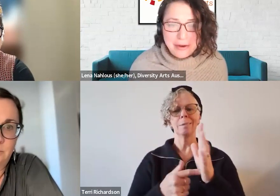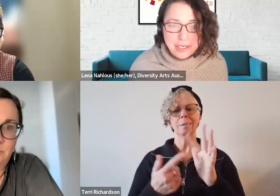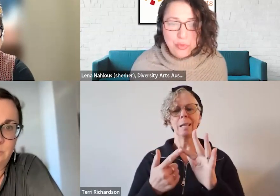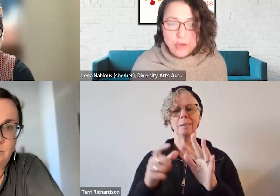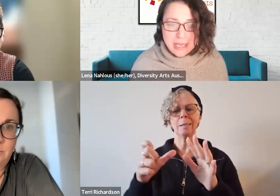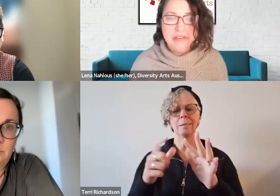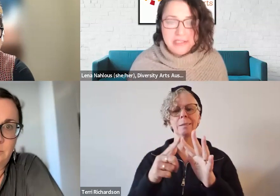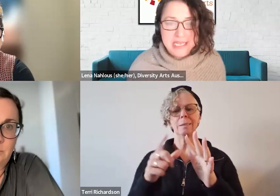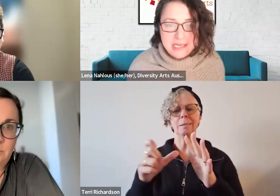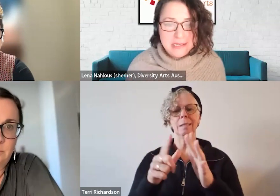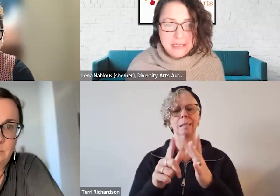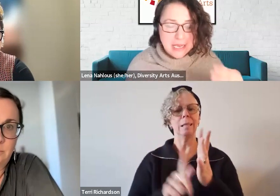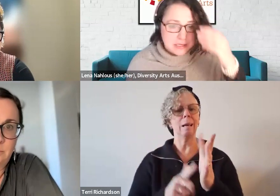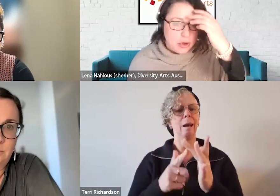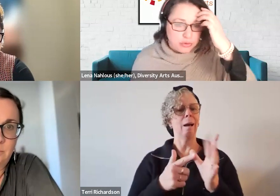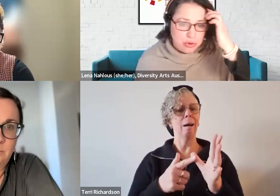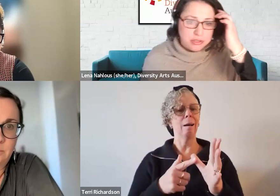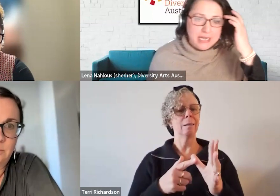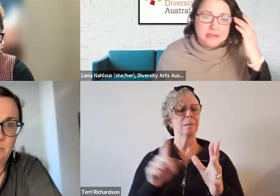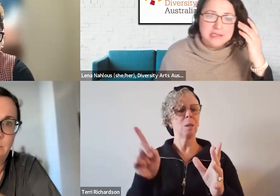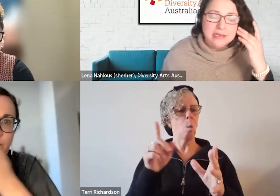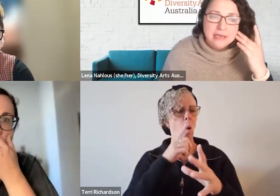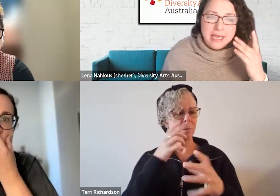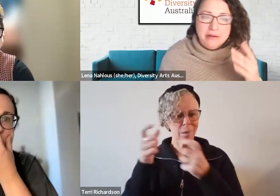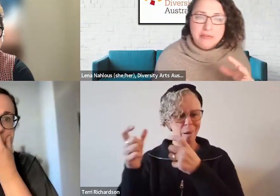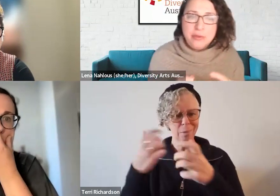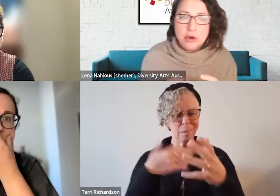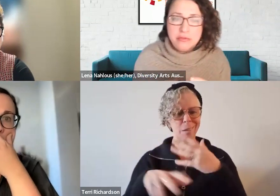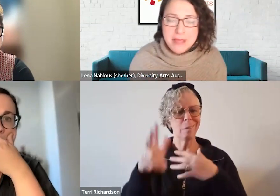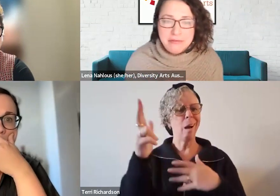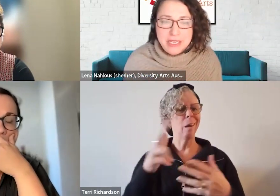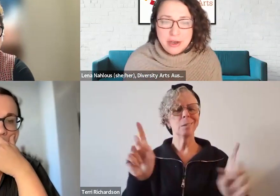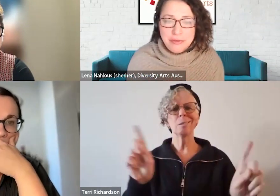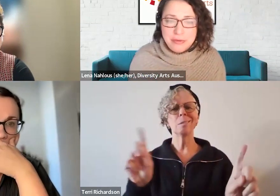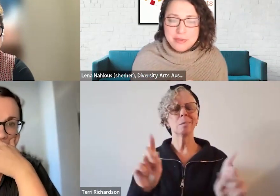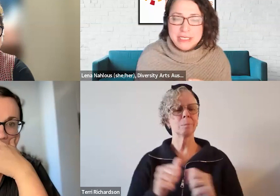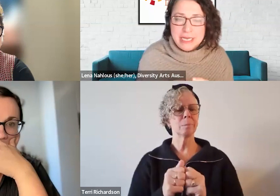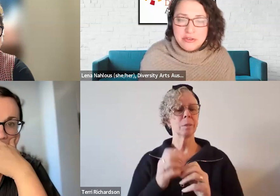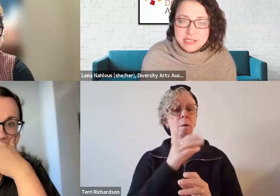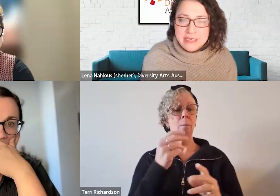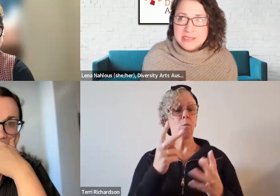governance is in an arts and cultural context. And following on from that video, it was really interesting to see